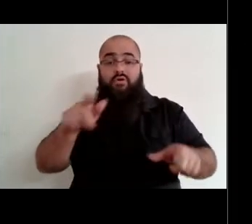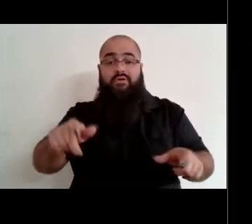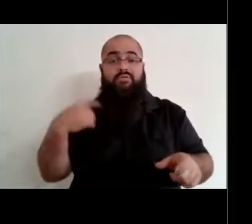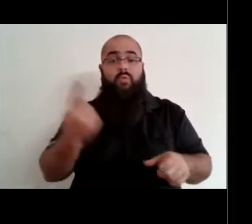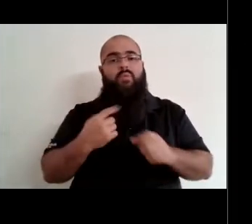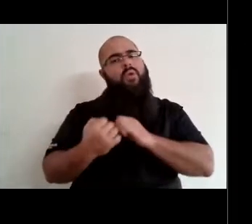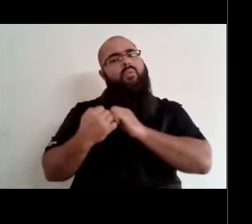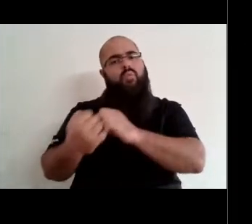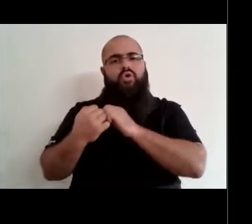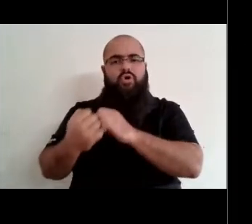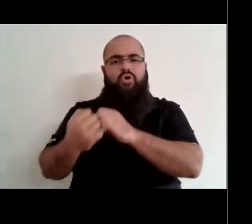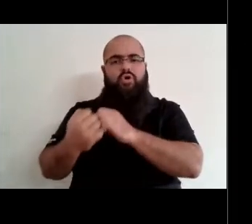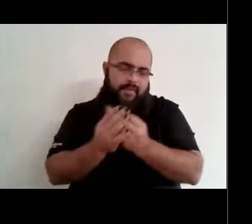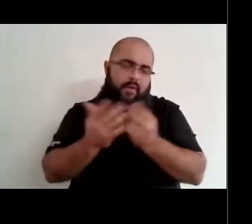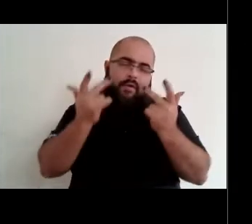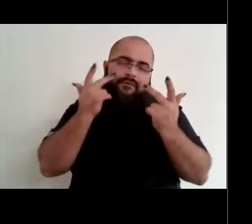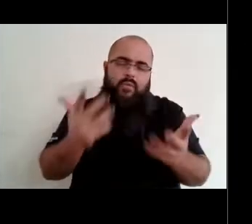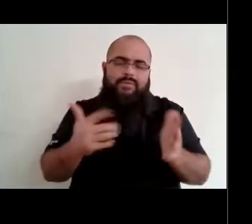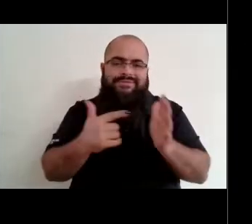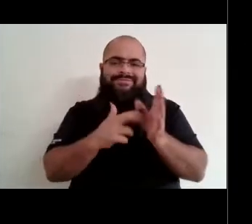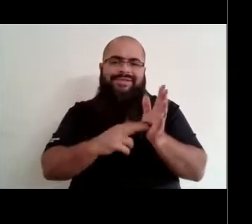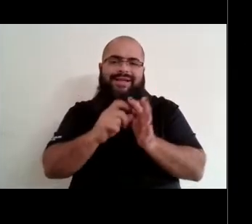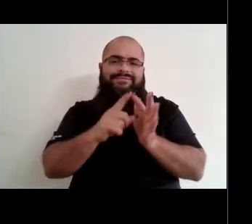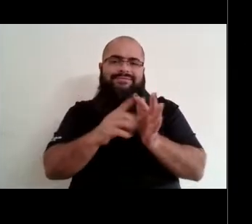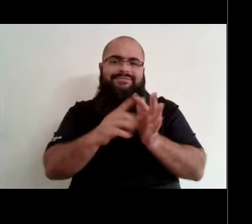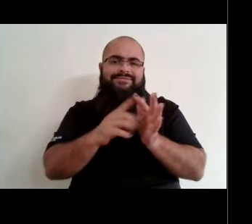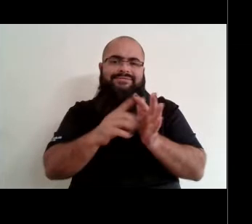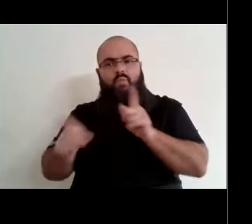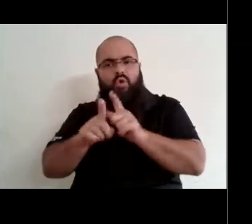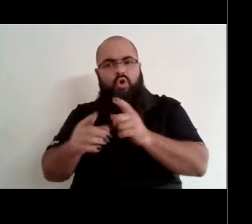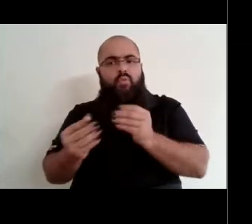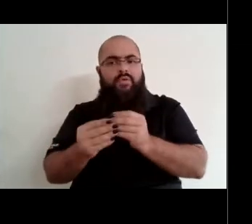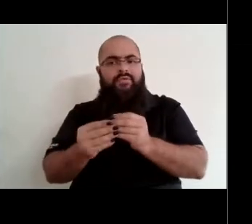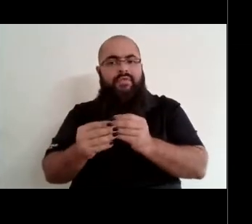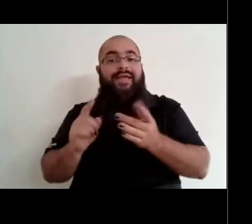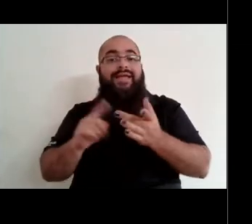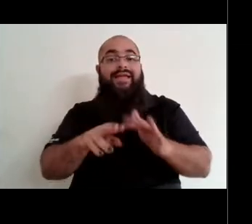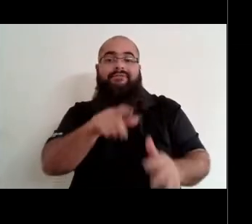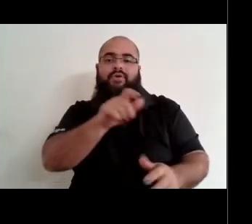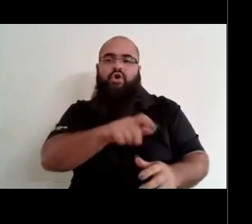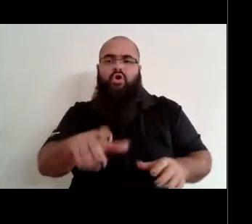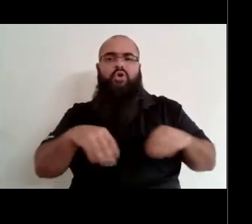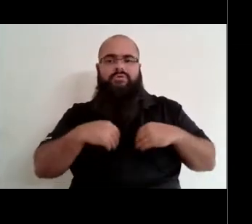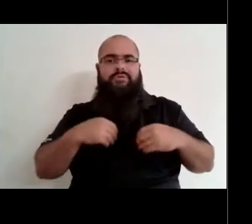is a really important part of success going through the system and mental health workers as well. What do we do?